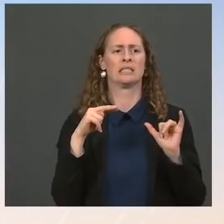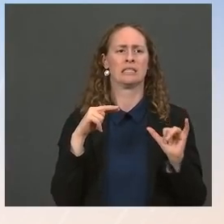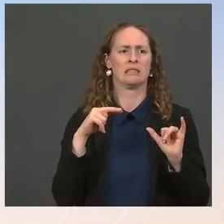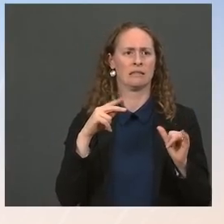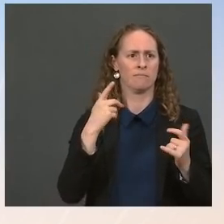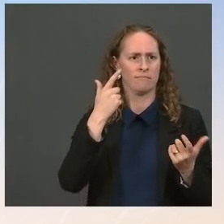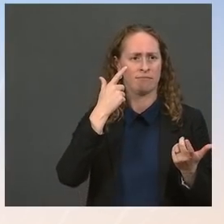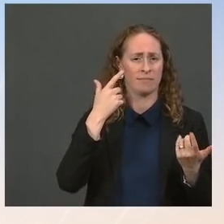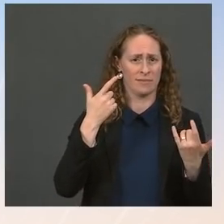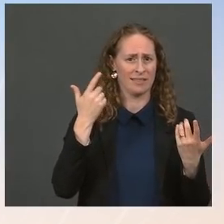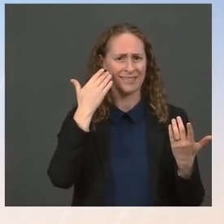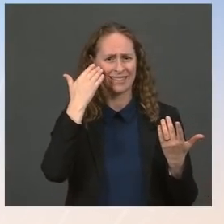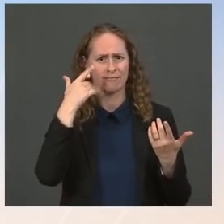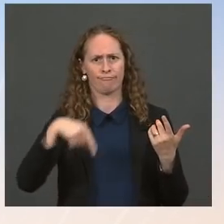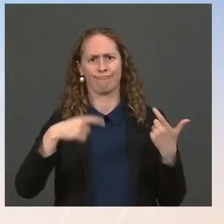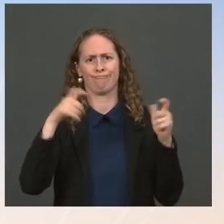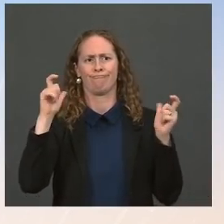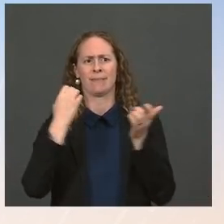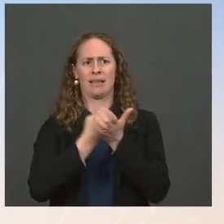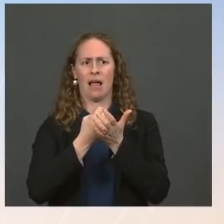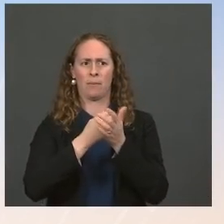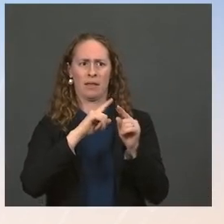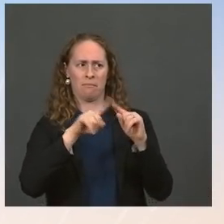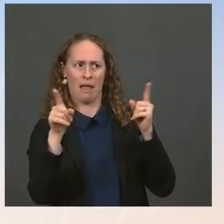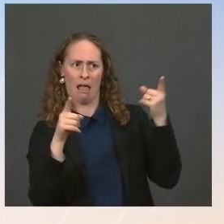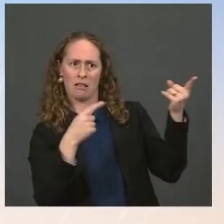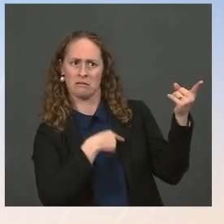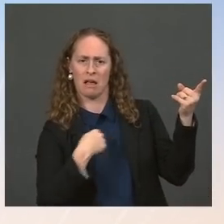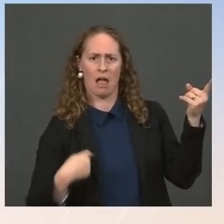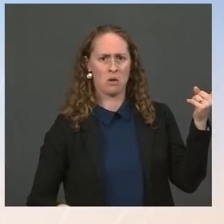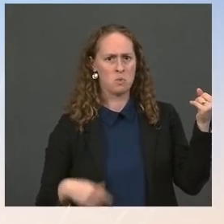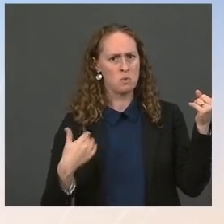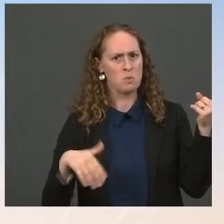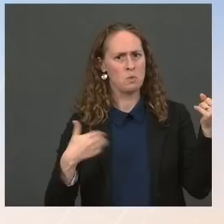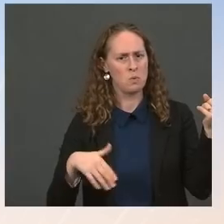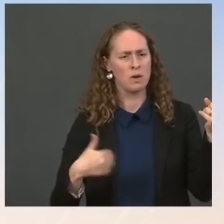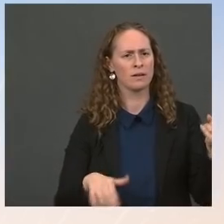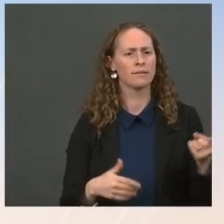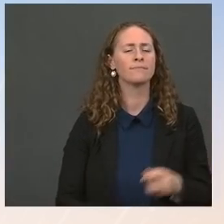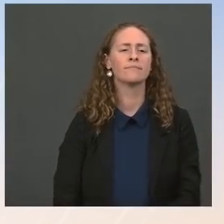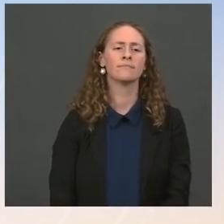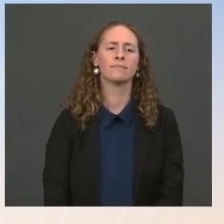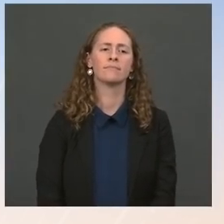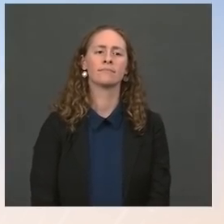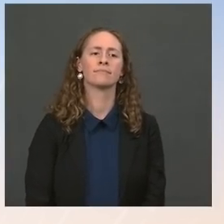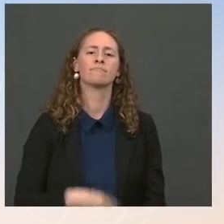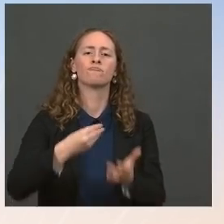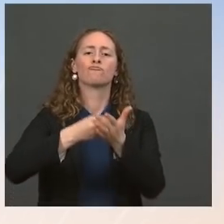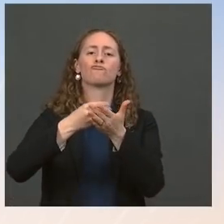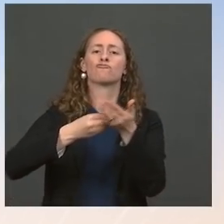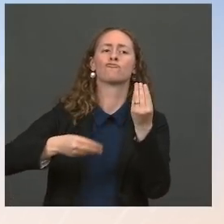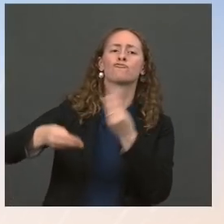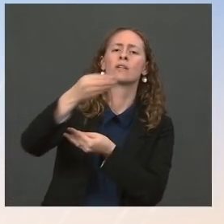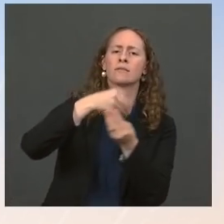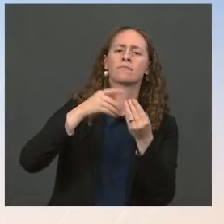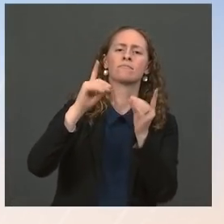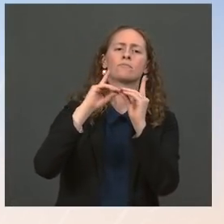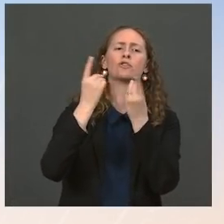Ms. Psaki: Well, I believe the Treasury Department did -- did express concern about a report that was recently issued. So I'd certai- -- certainly point you to that.